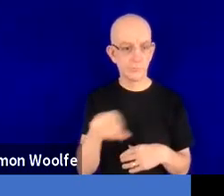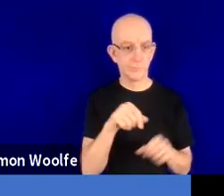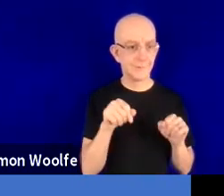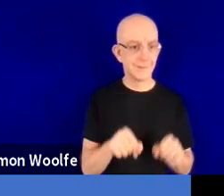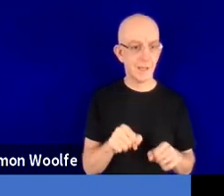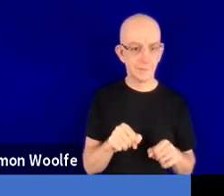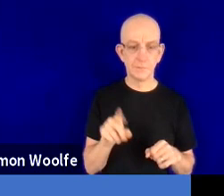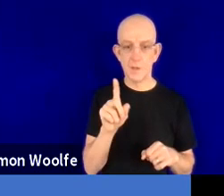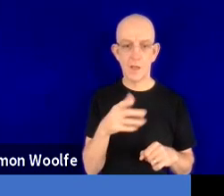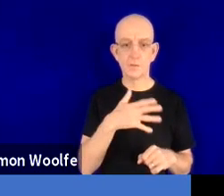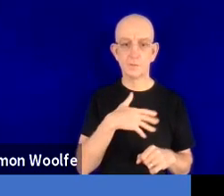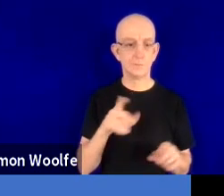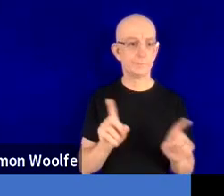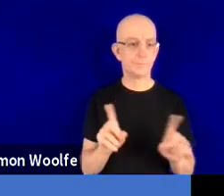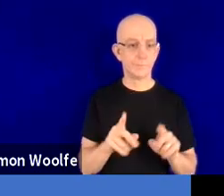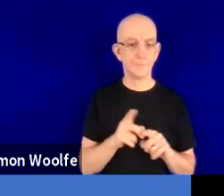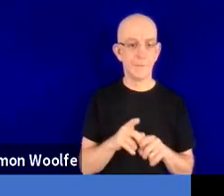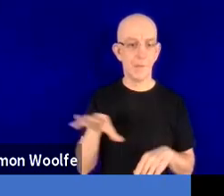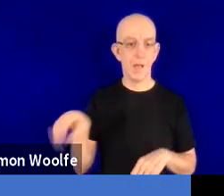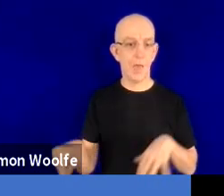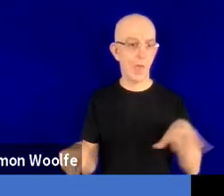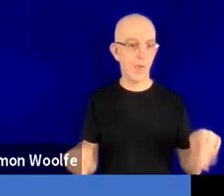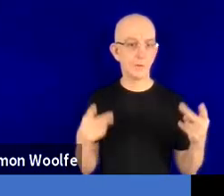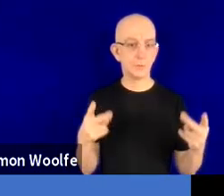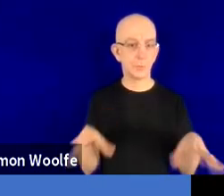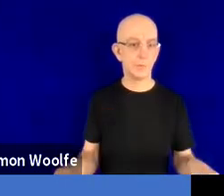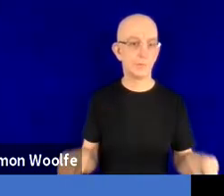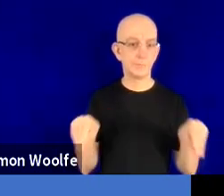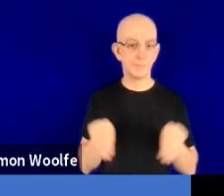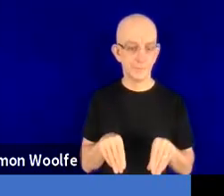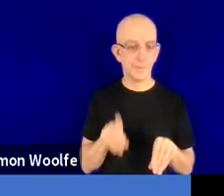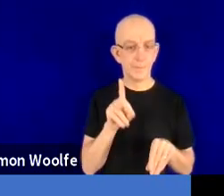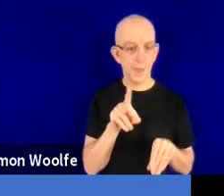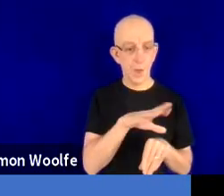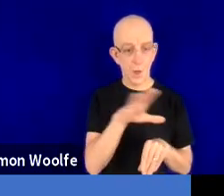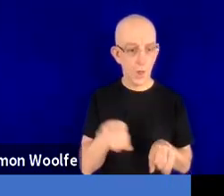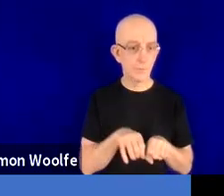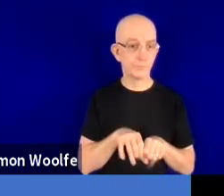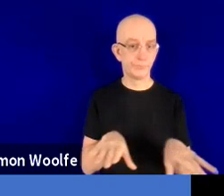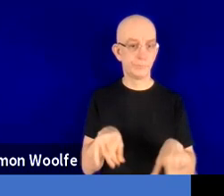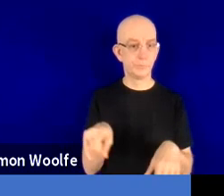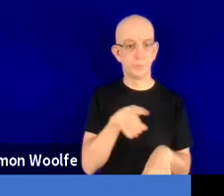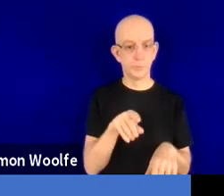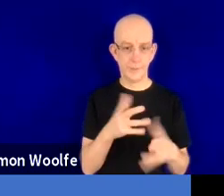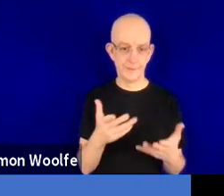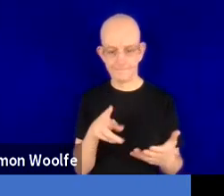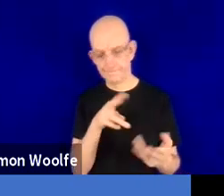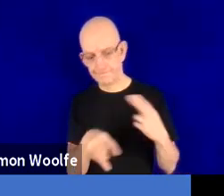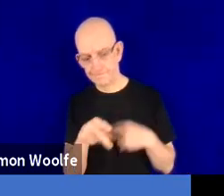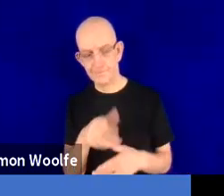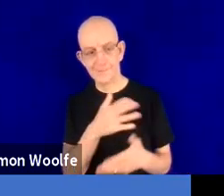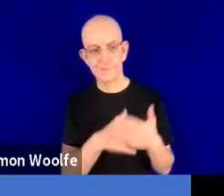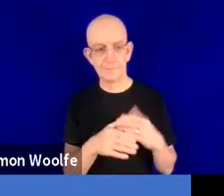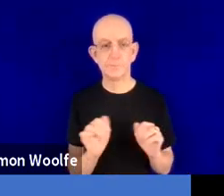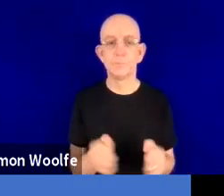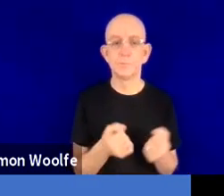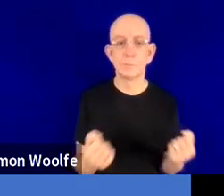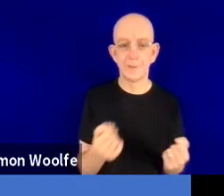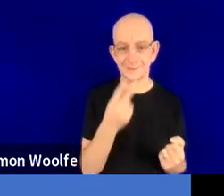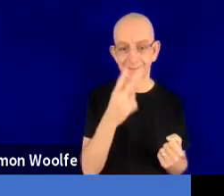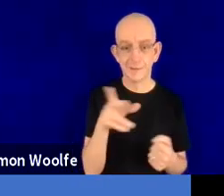Their old age pension is for the rice and the roof over the head. It's not for disability cost. So for instance, Thailand is making those benefits compatible